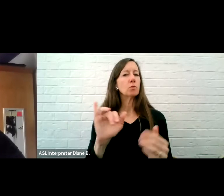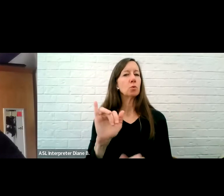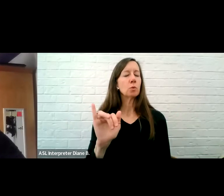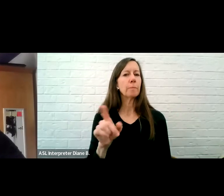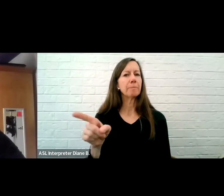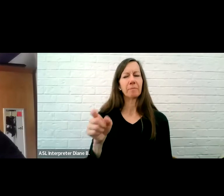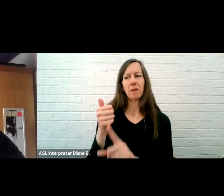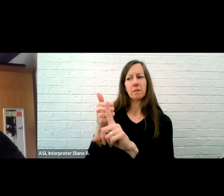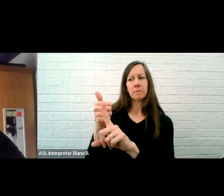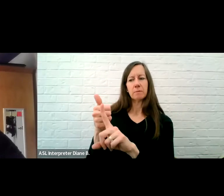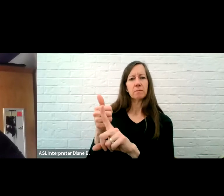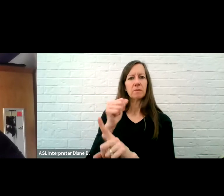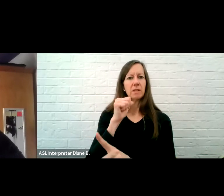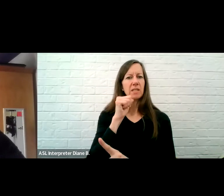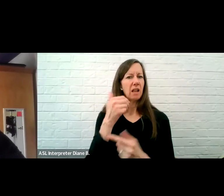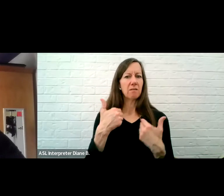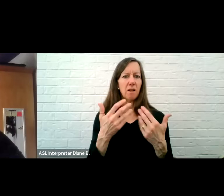because things were really piled up.